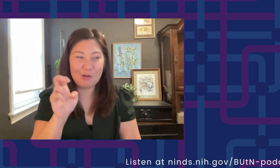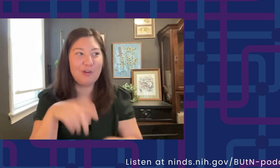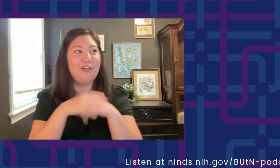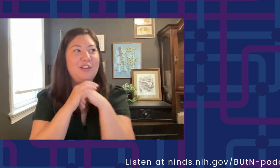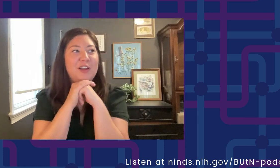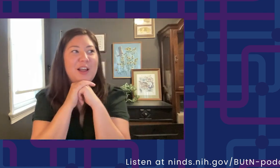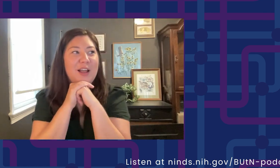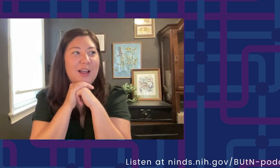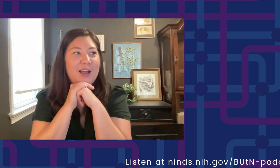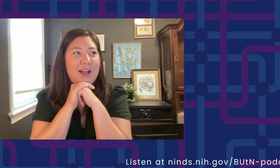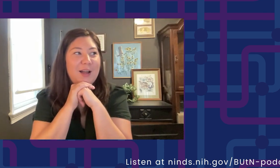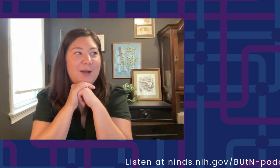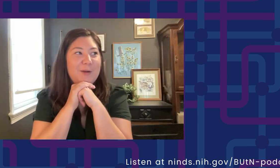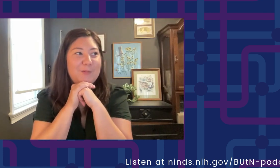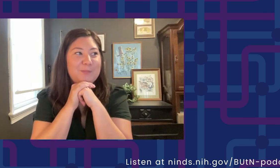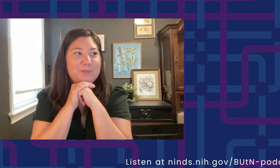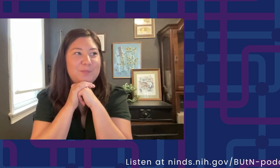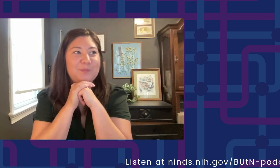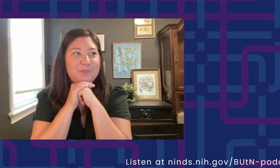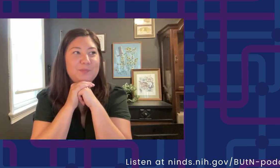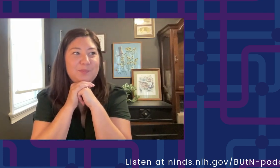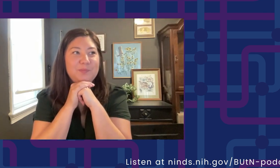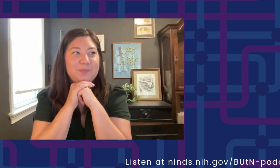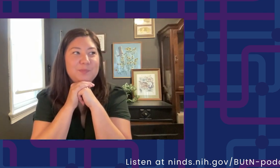who is attending your presentation.